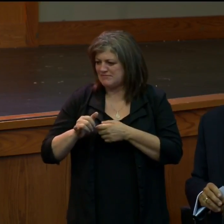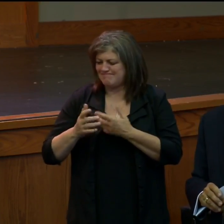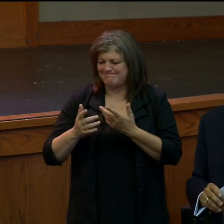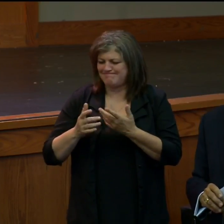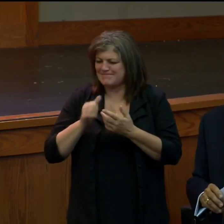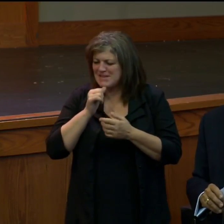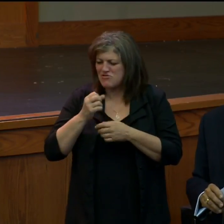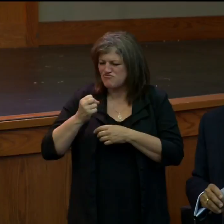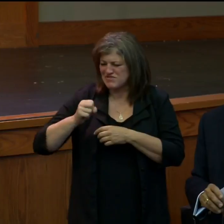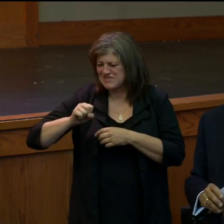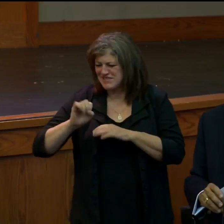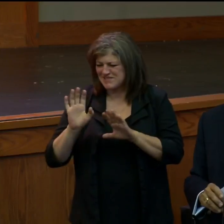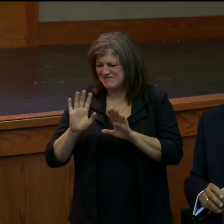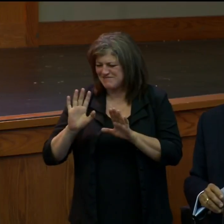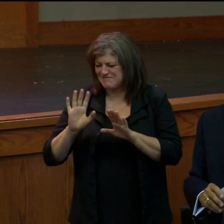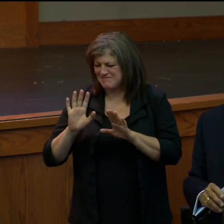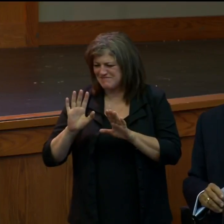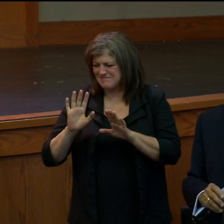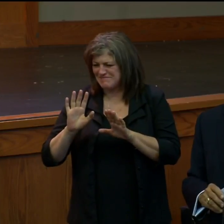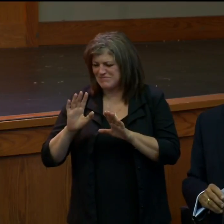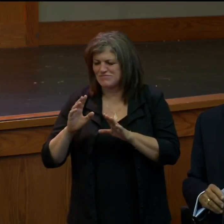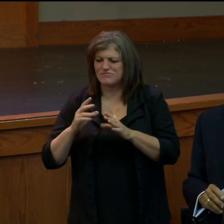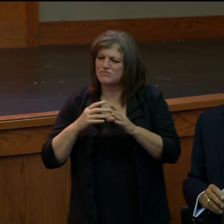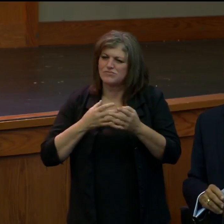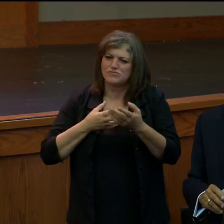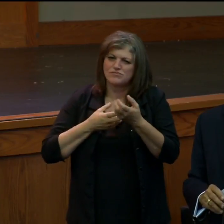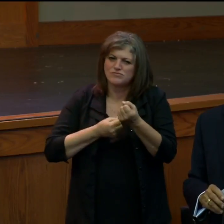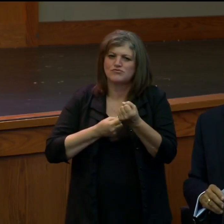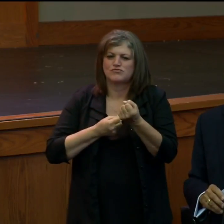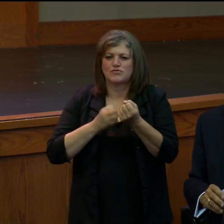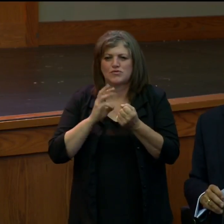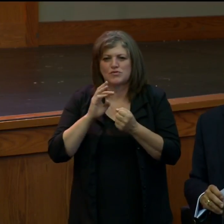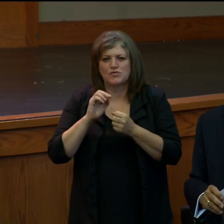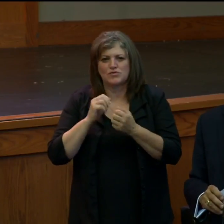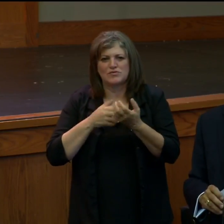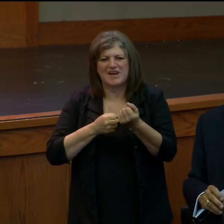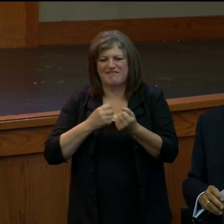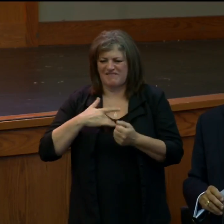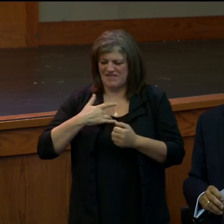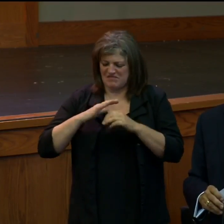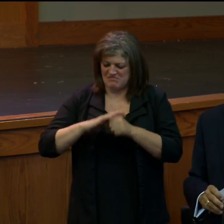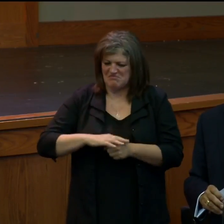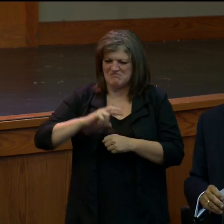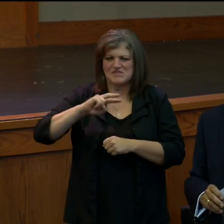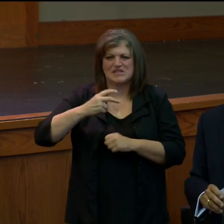RESISTANCE BUT A RESOLUTION TO BEING A SECOND-CLASS CITIZEN.